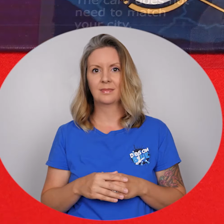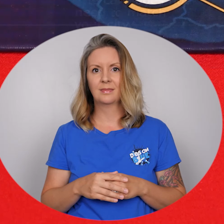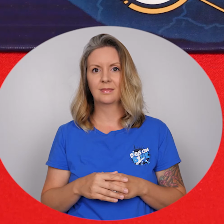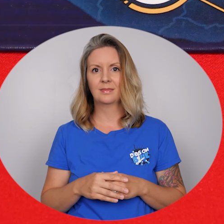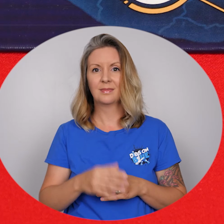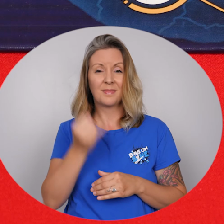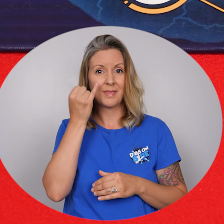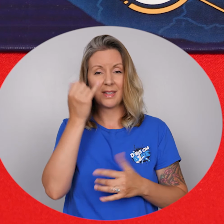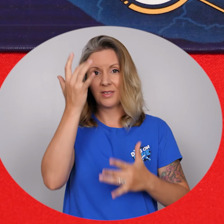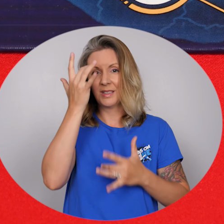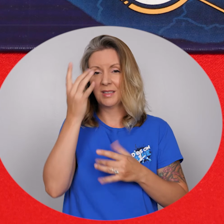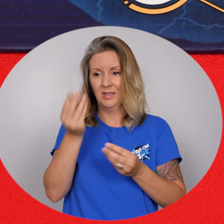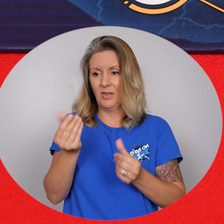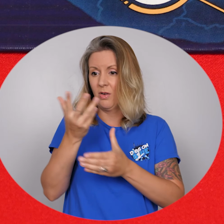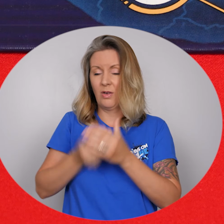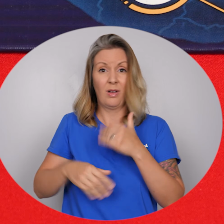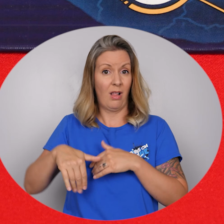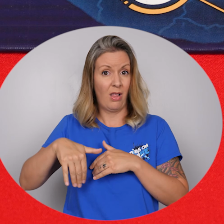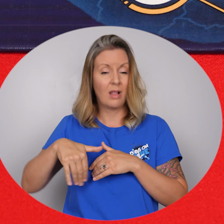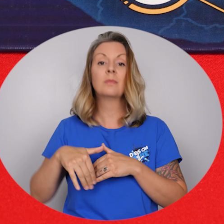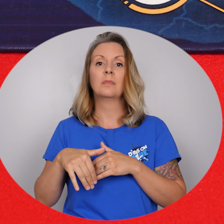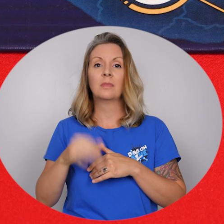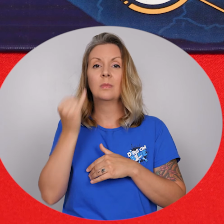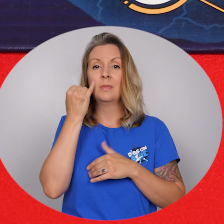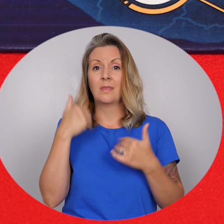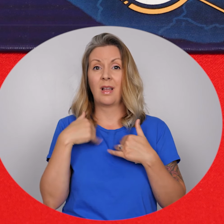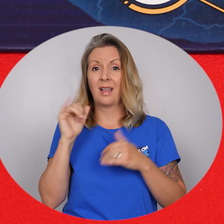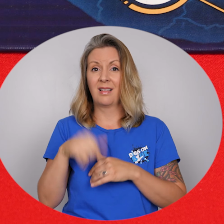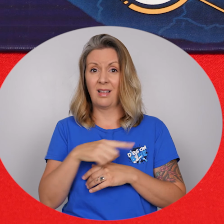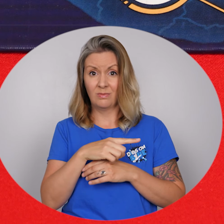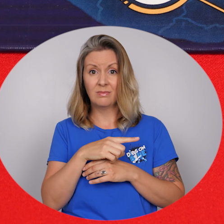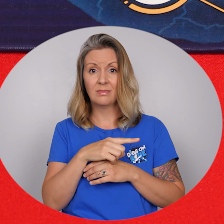Even if your team has not discovered the cure for a disease, the Medic’s ability allows